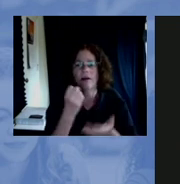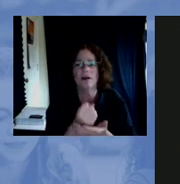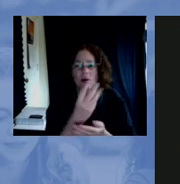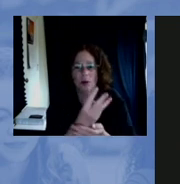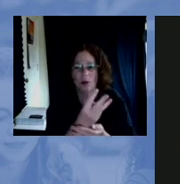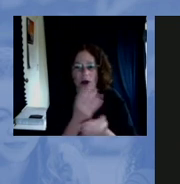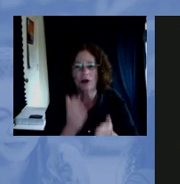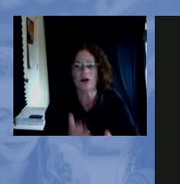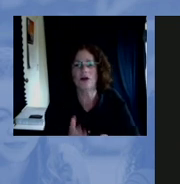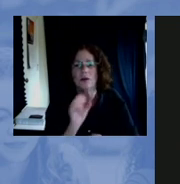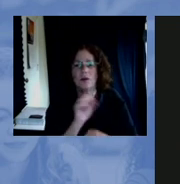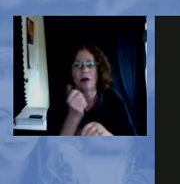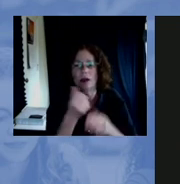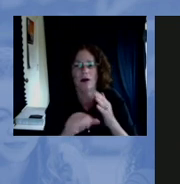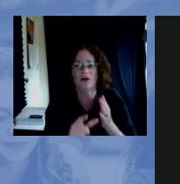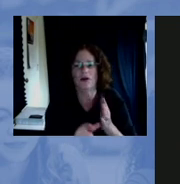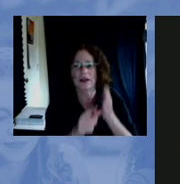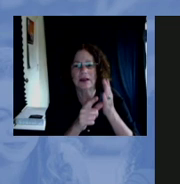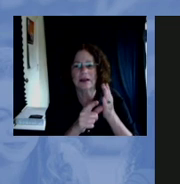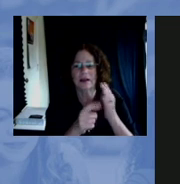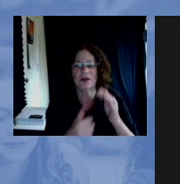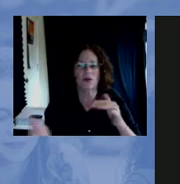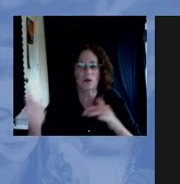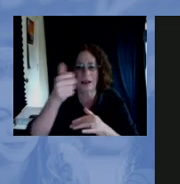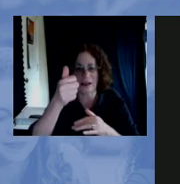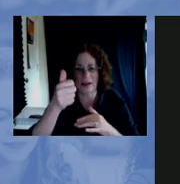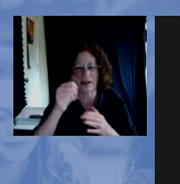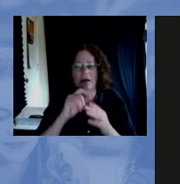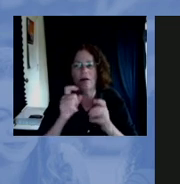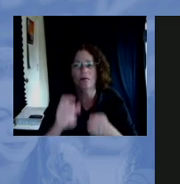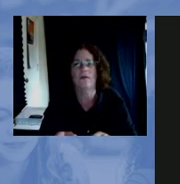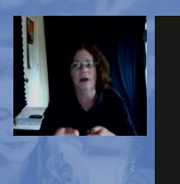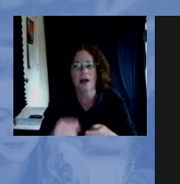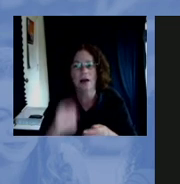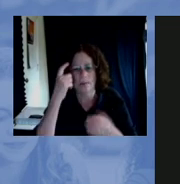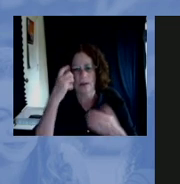AN ASSISTANT SUPERINTENDENT THAT ARE PROVIDING MENTAL HEALTH SUPPORTS TO SCHOOLS AND REFERRAL